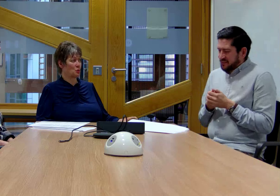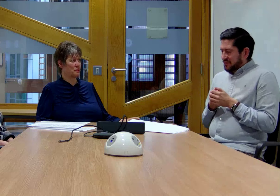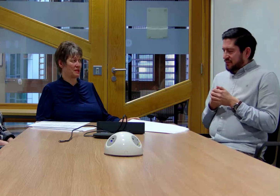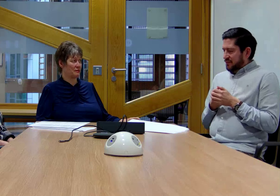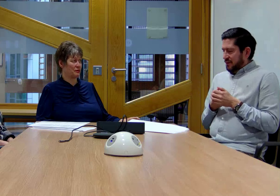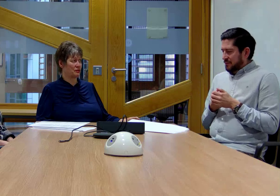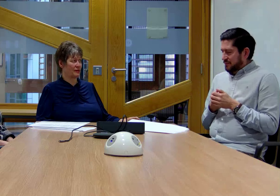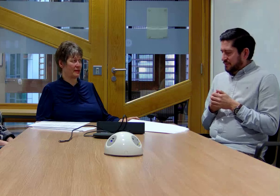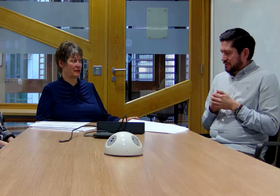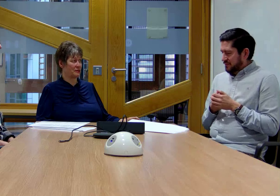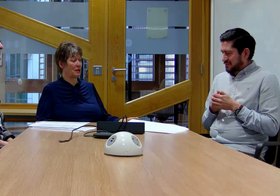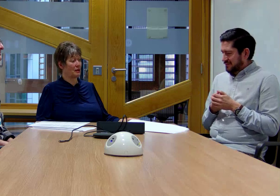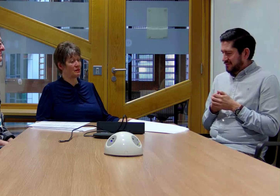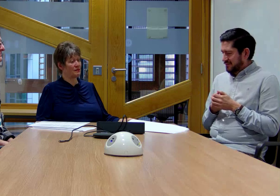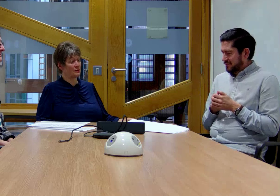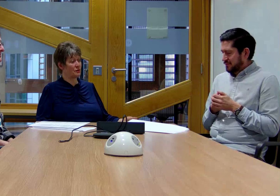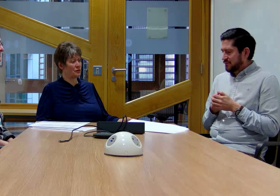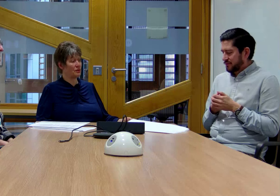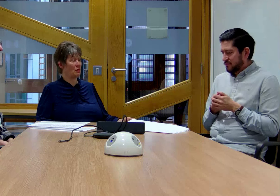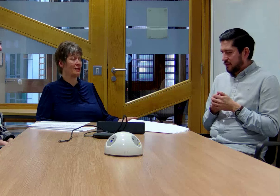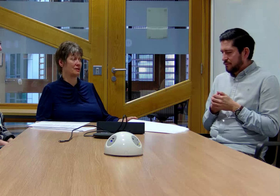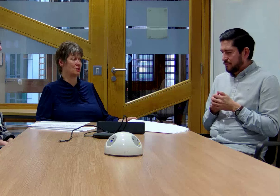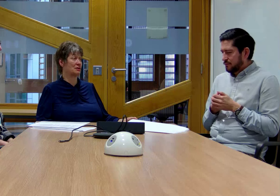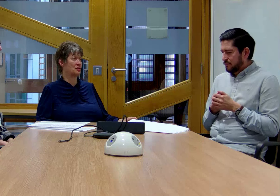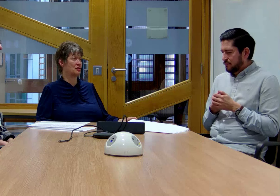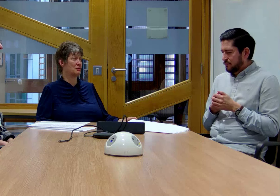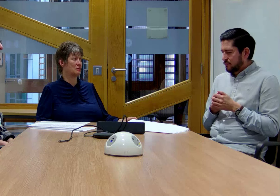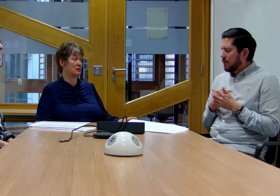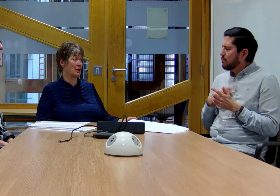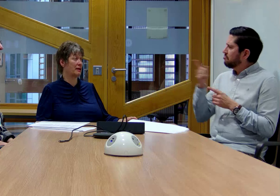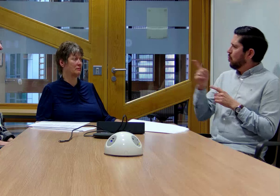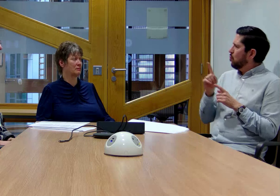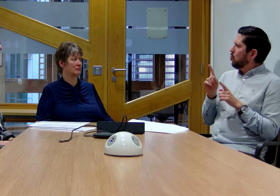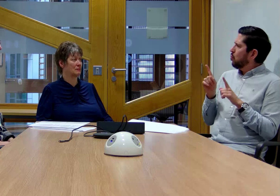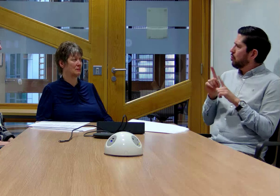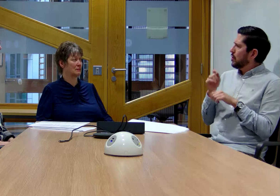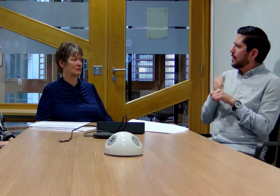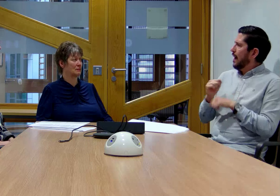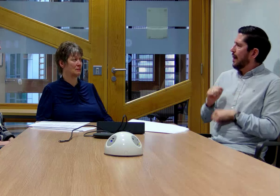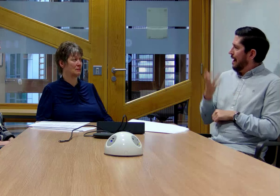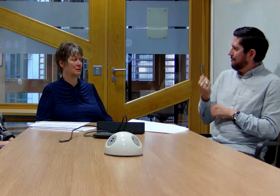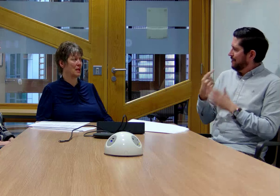for reserved matters then the Scottish Act won't be able to reflect that. However, the